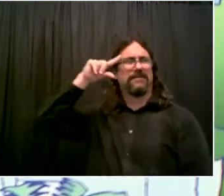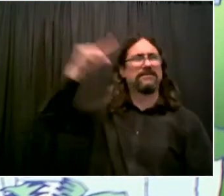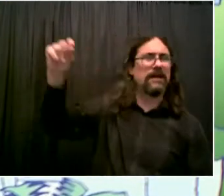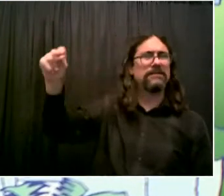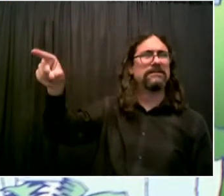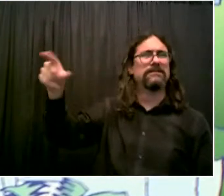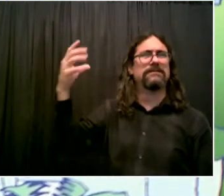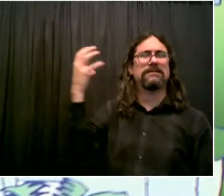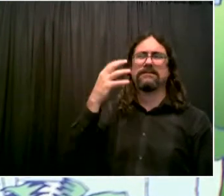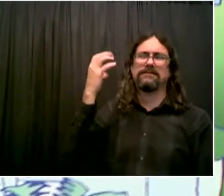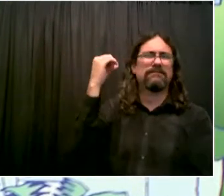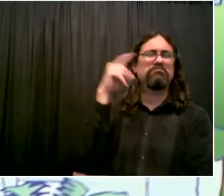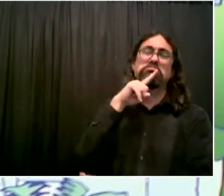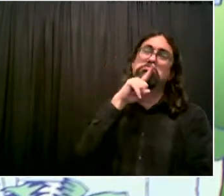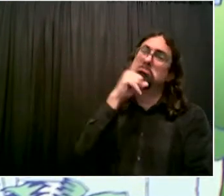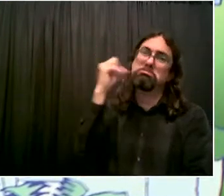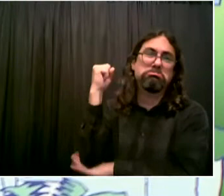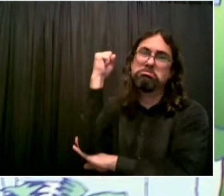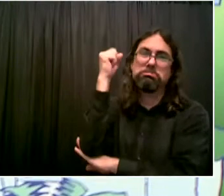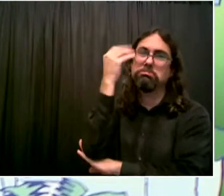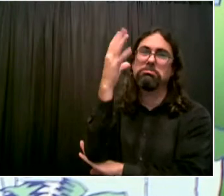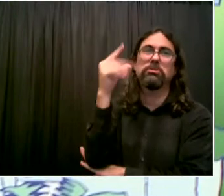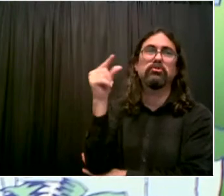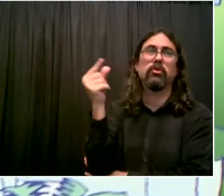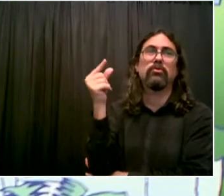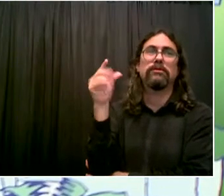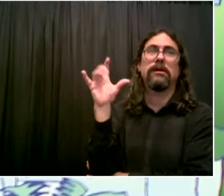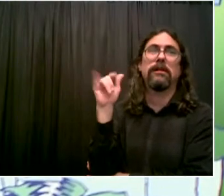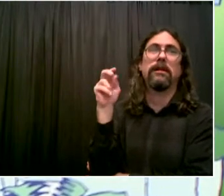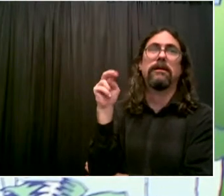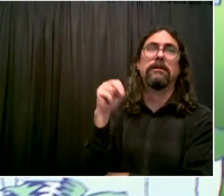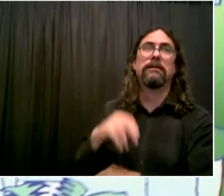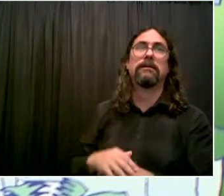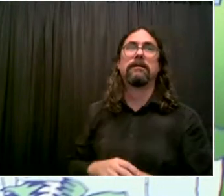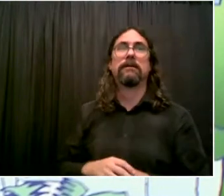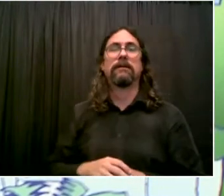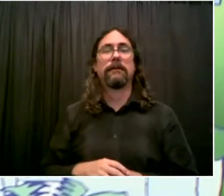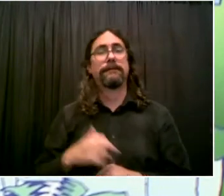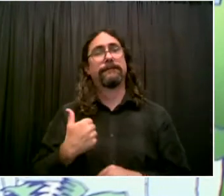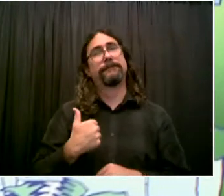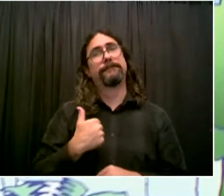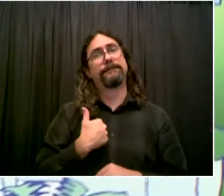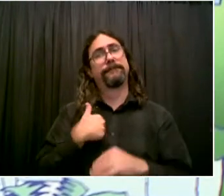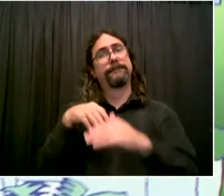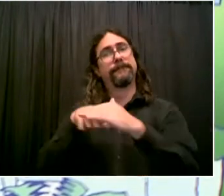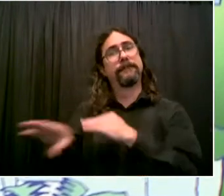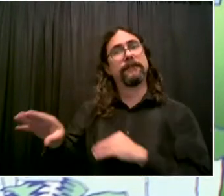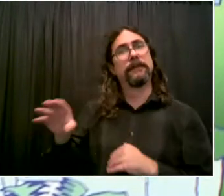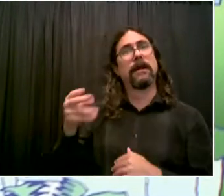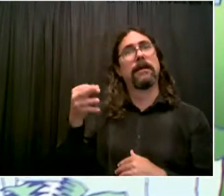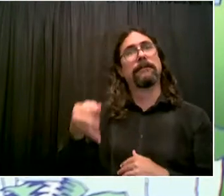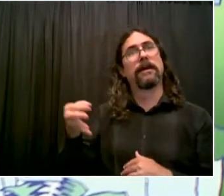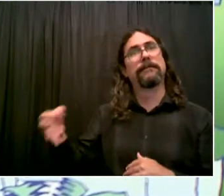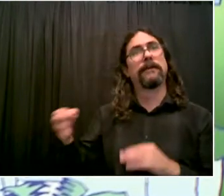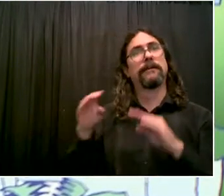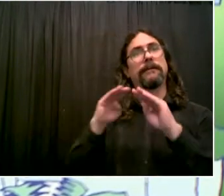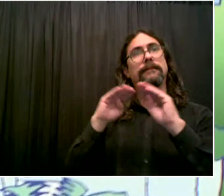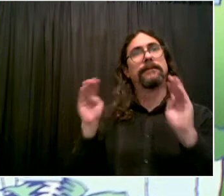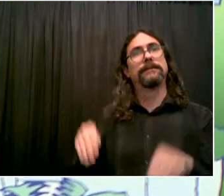SO, RUBEN, WHEN I WAS AT THE